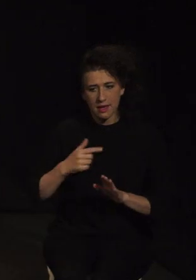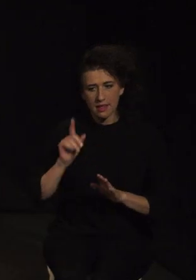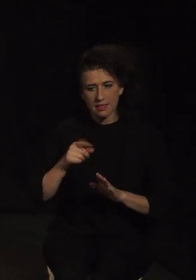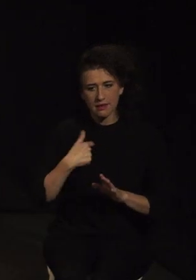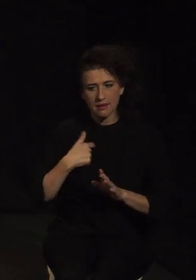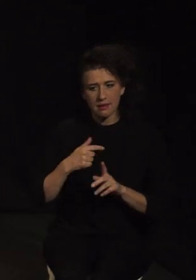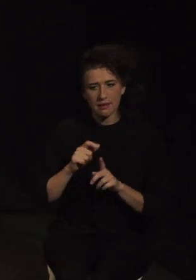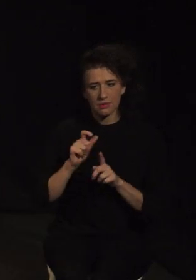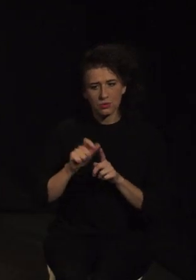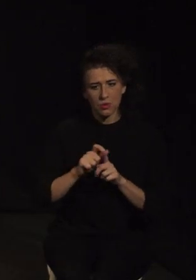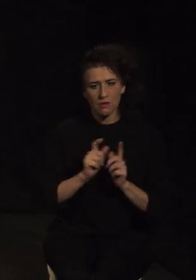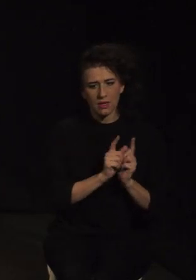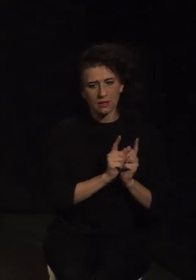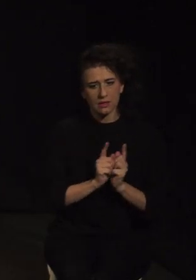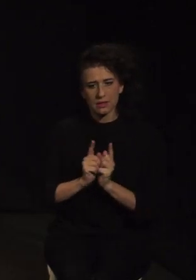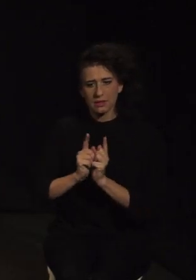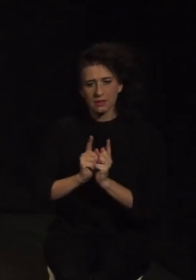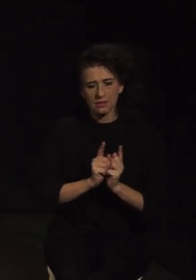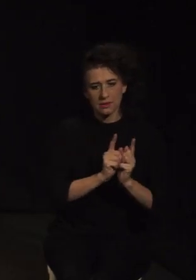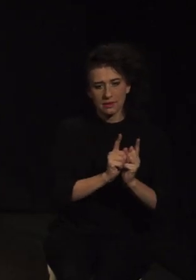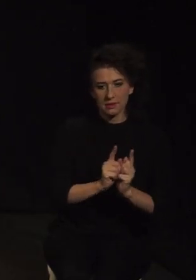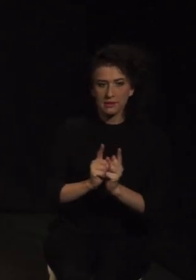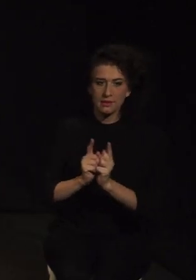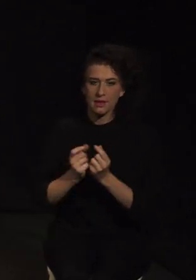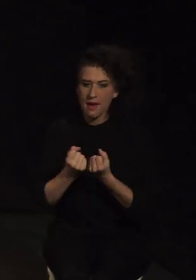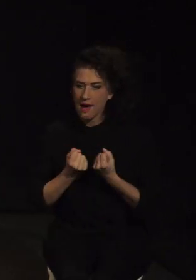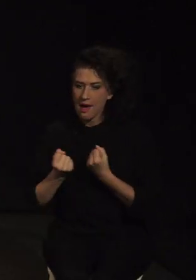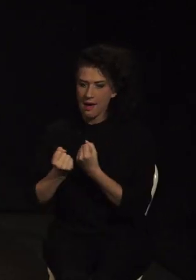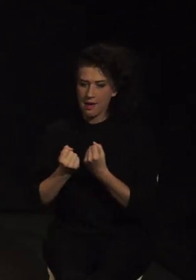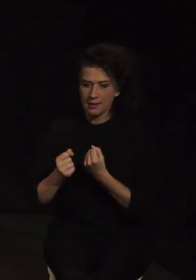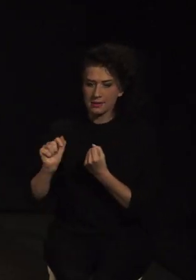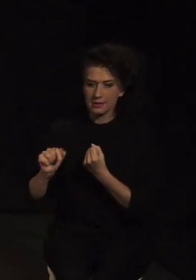in those parts where the action takes place.